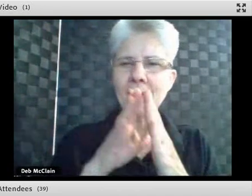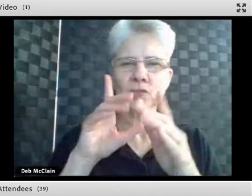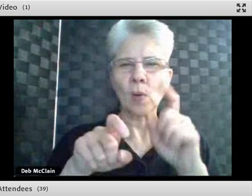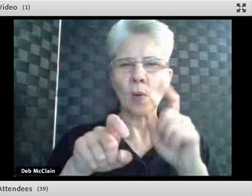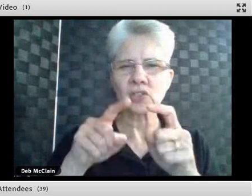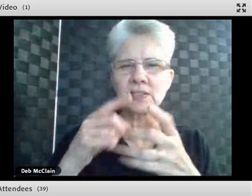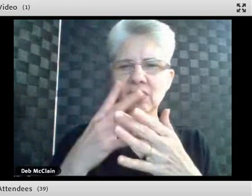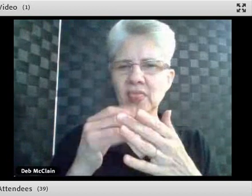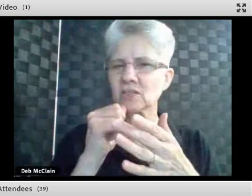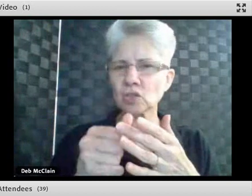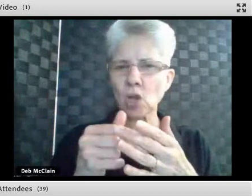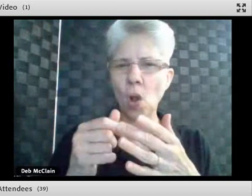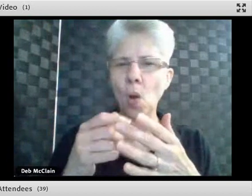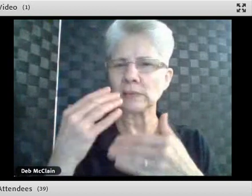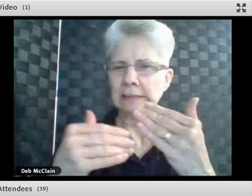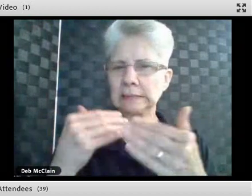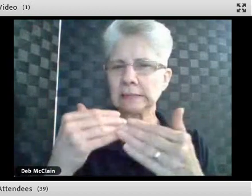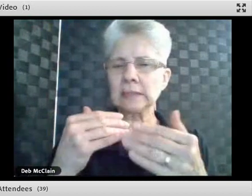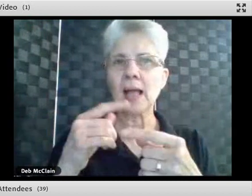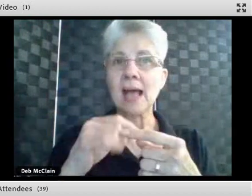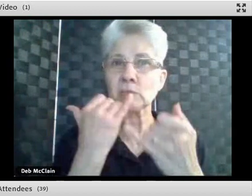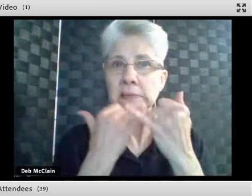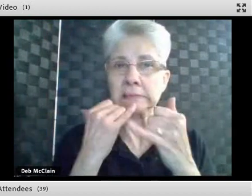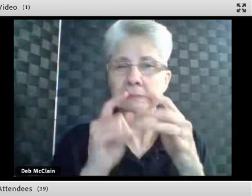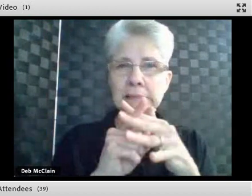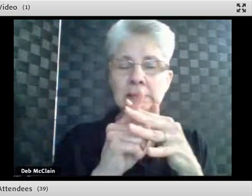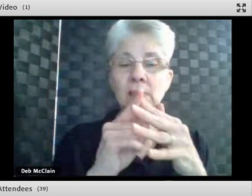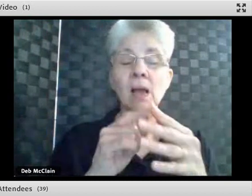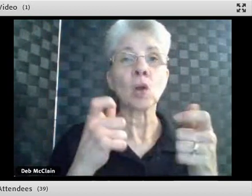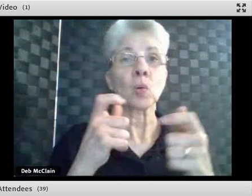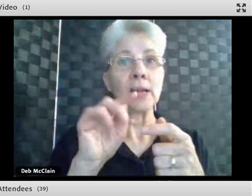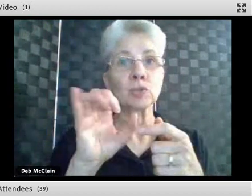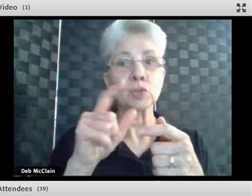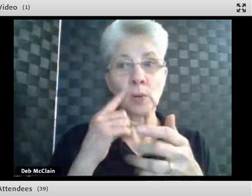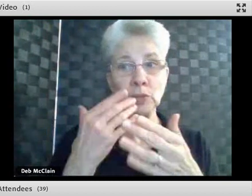the way you think they're going to. Another really great tool when you get to this stage